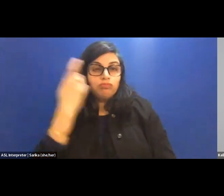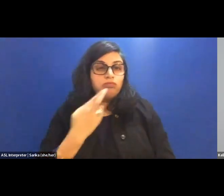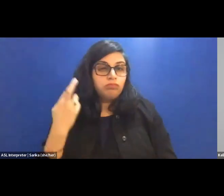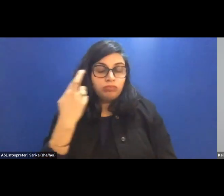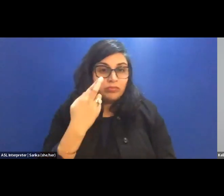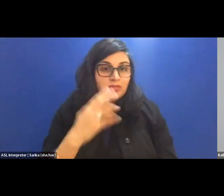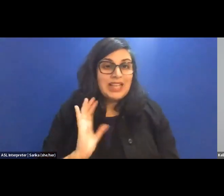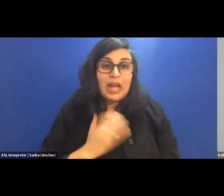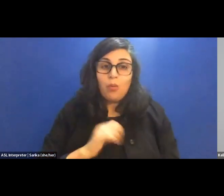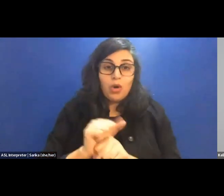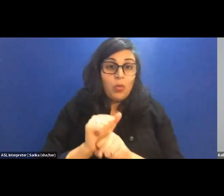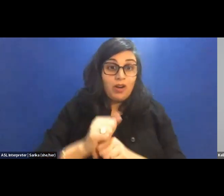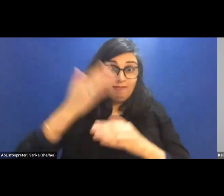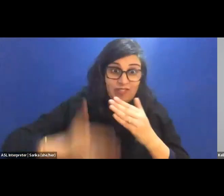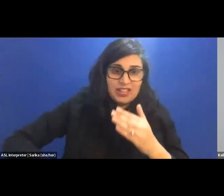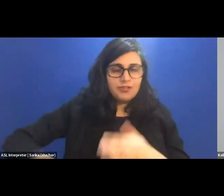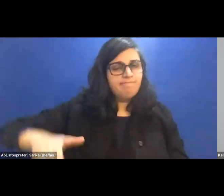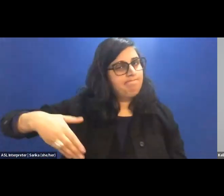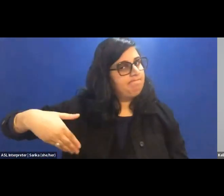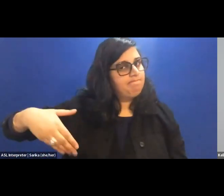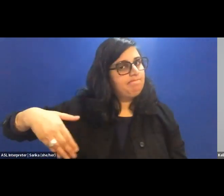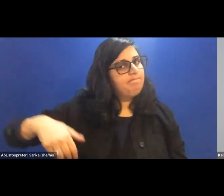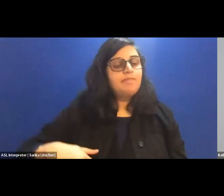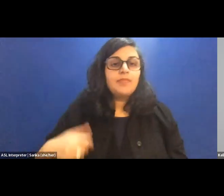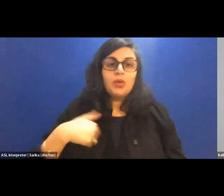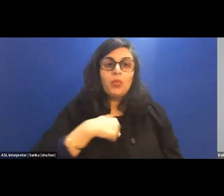said the power of policing comes from the community. And